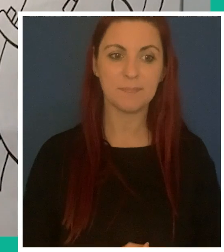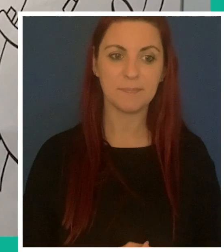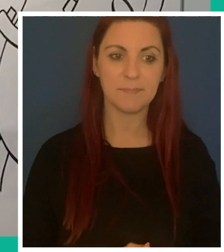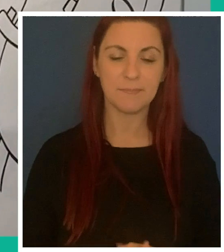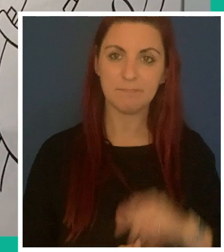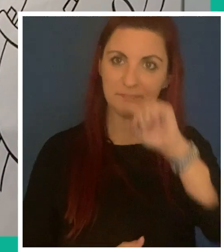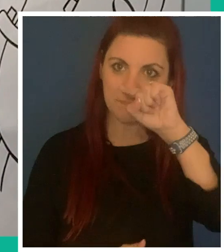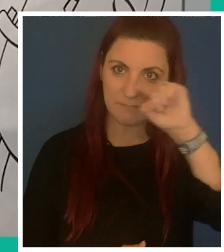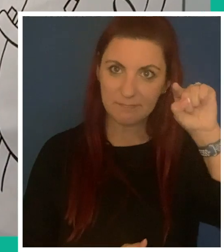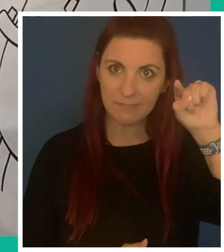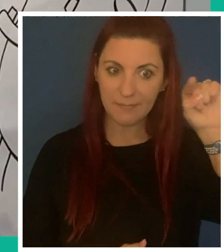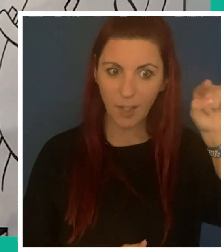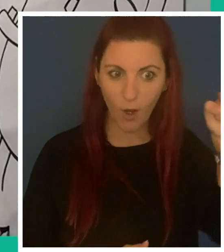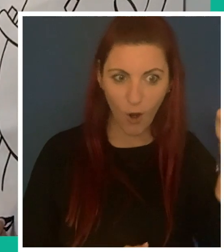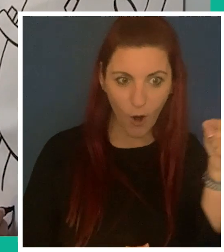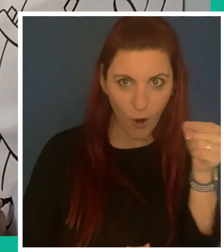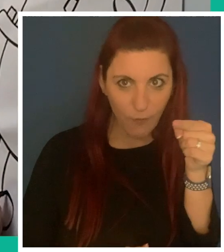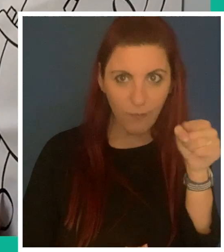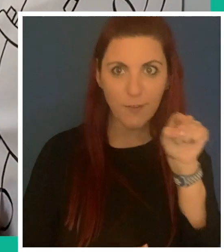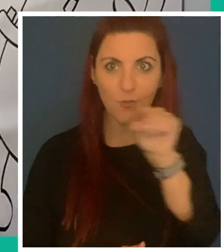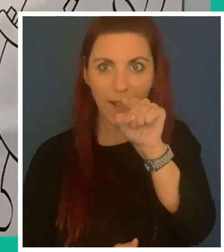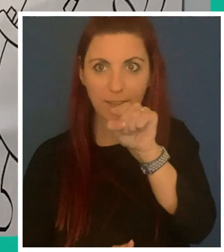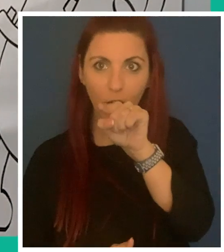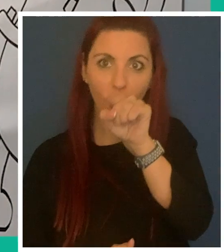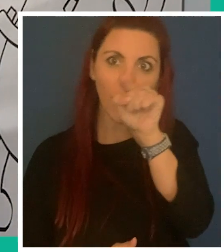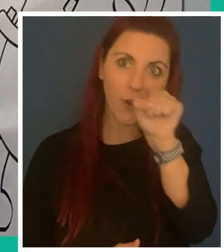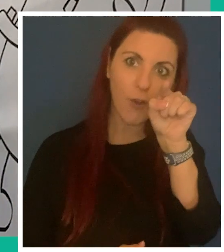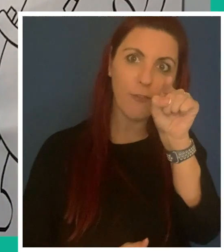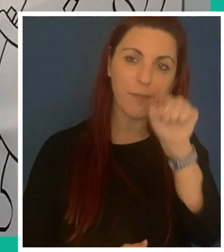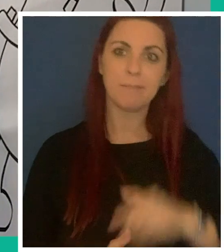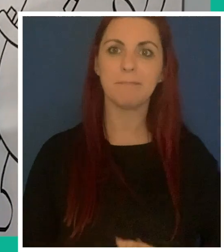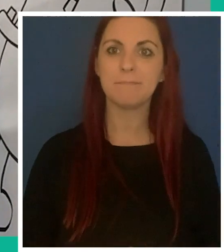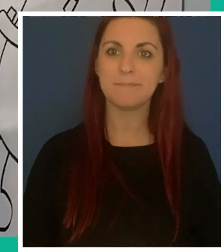curvy, curvy, curvy and straight across the bottom, curvy, curvy, curvy, excellent.